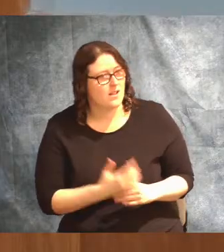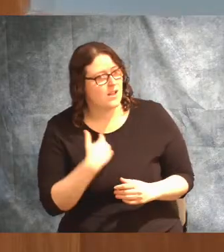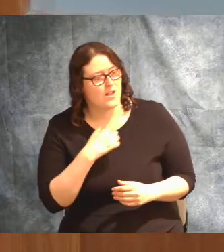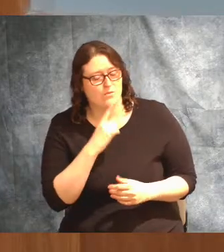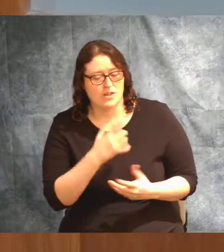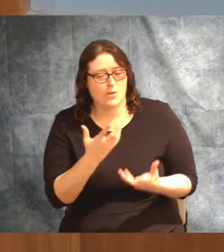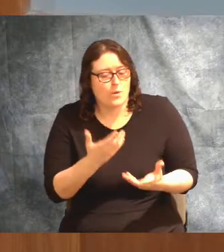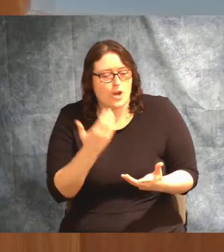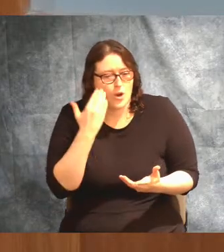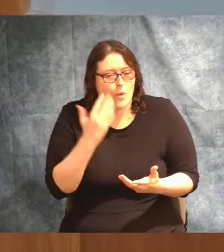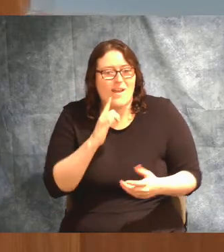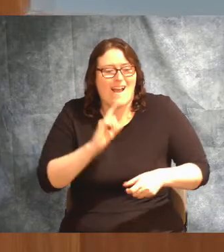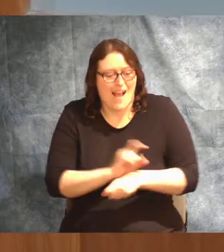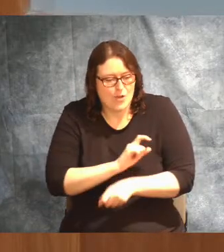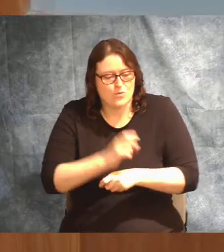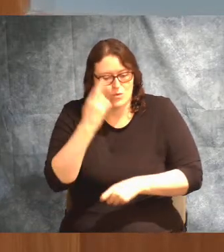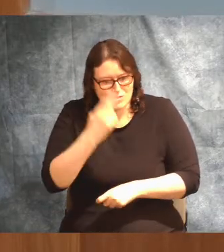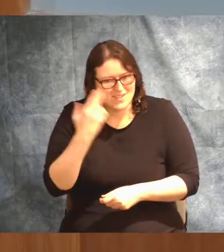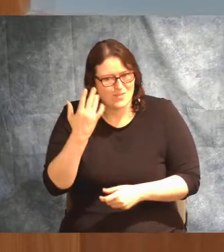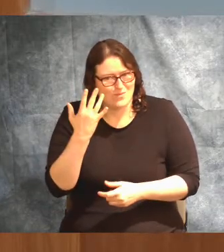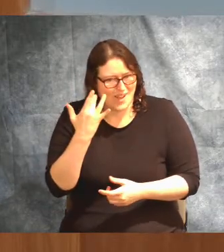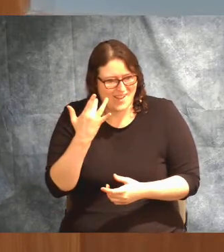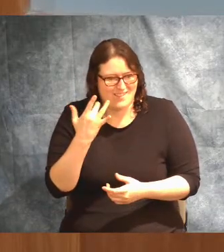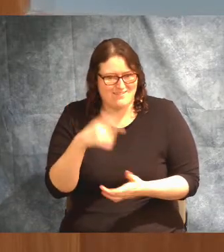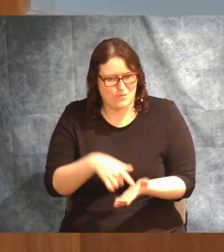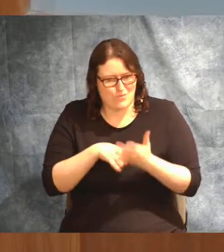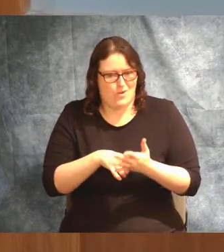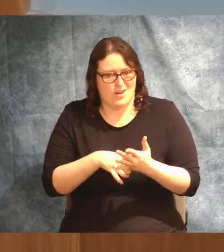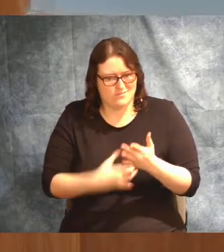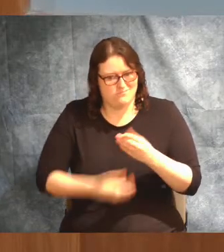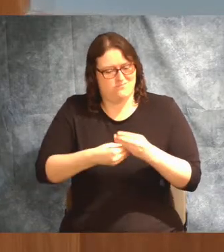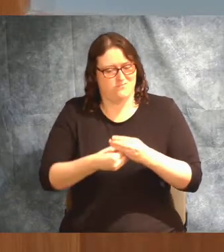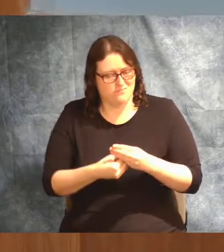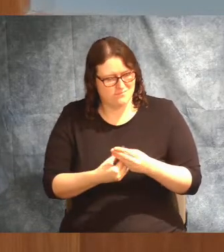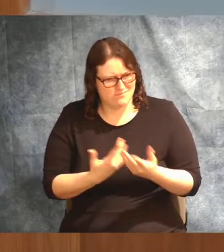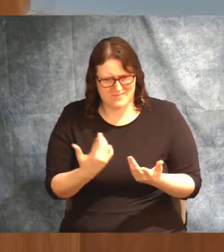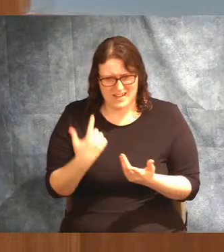know the real reason they pulled that detail. Okay. Okay. And then gave us the runaround like